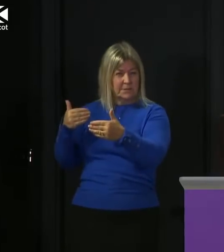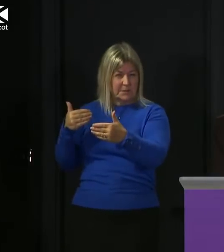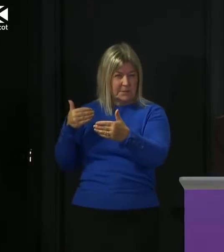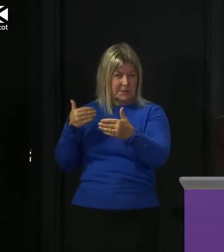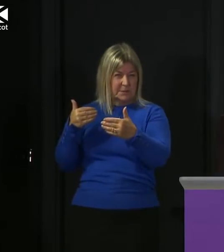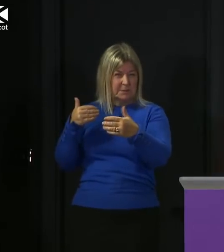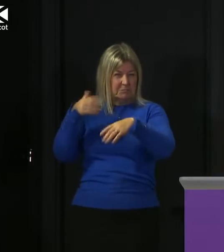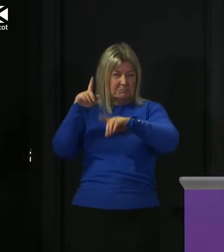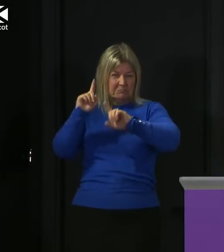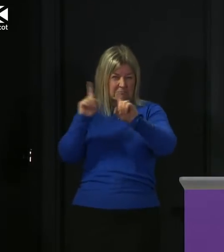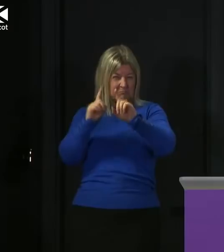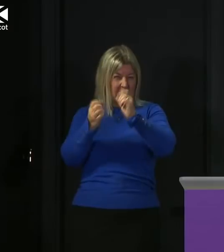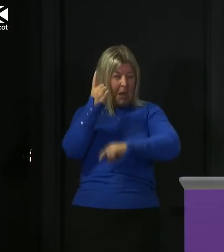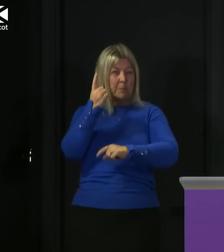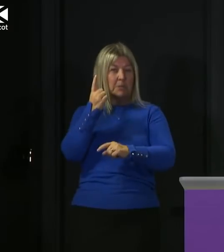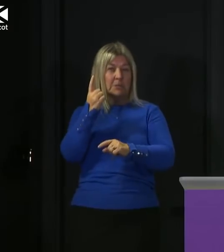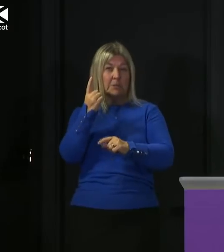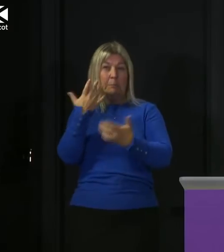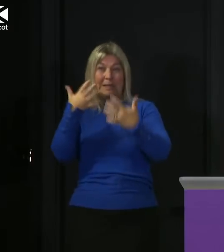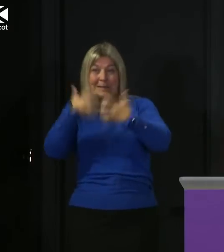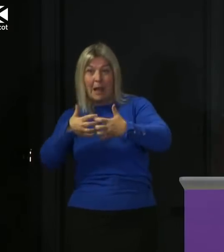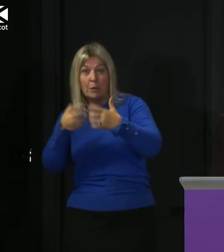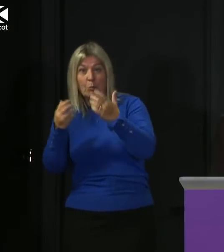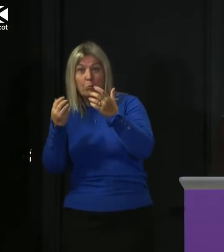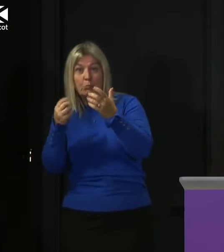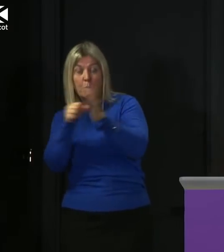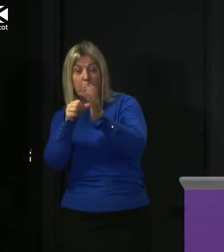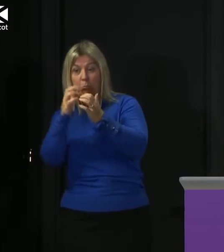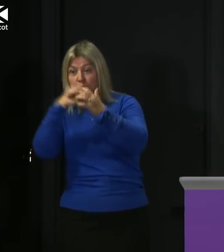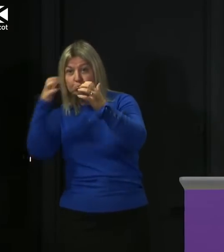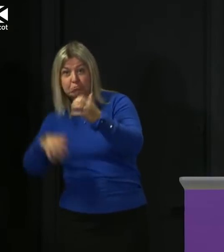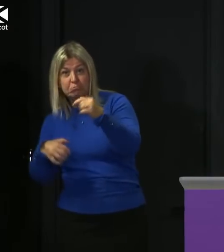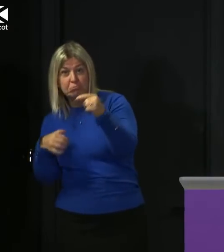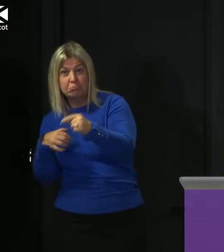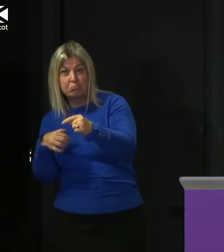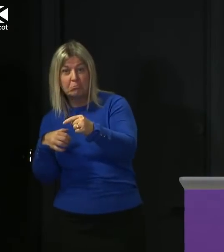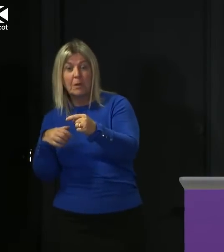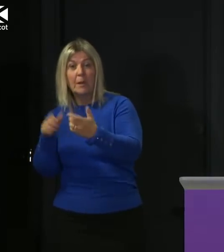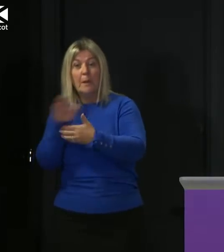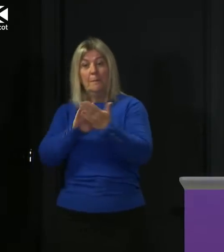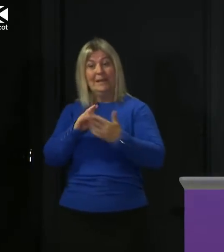been a technical difficulty that meant that deaths registered in one day did not get reported in time